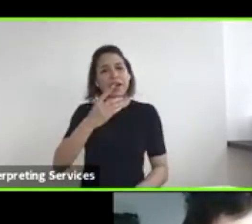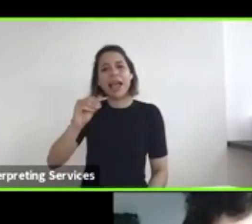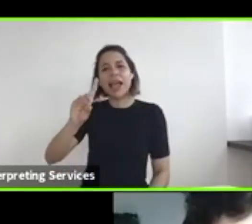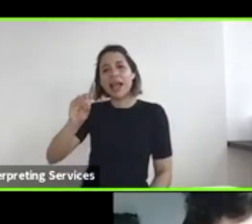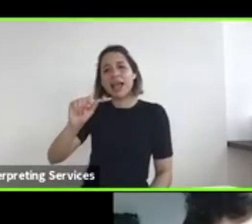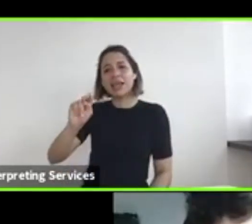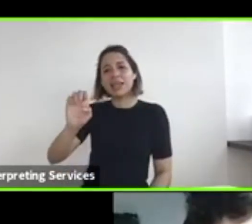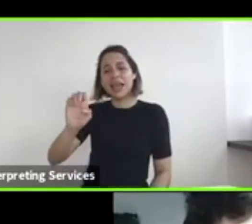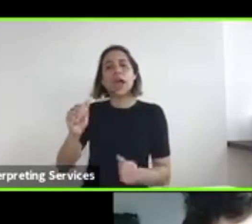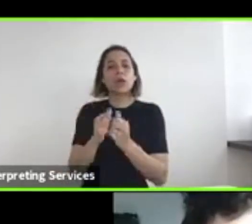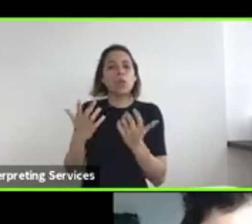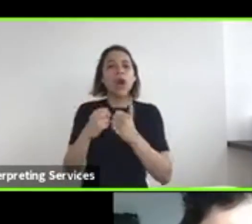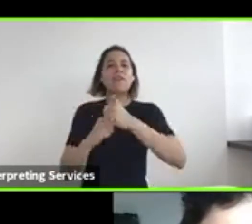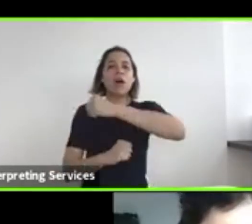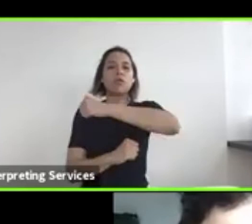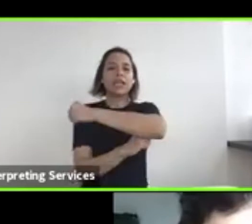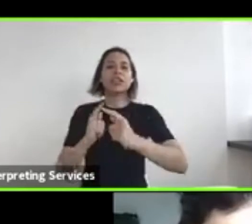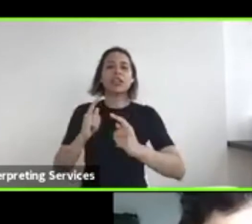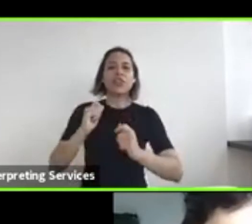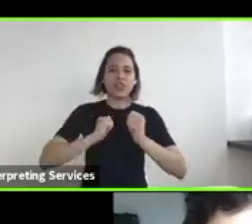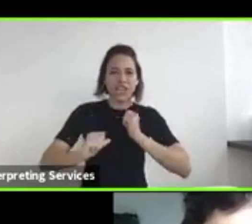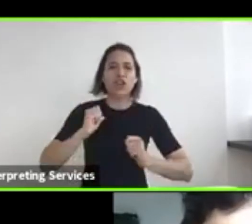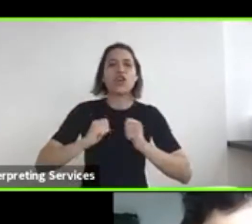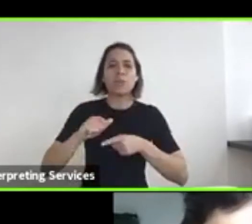PRACTICE AND I WAS A COMMUNITY ORGANIZER AND